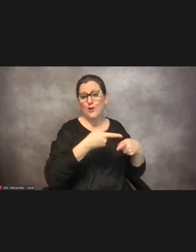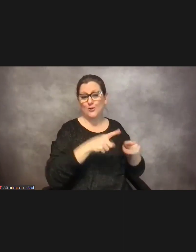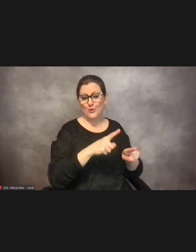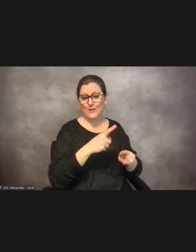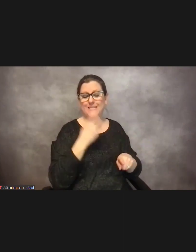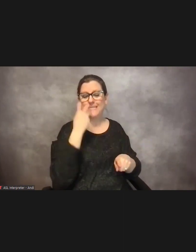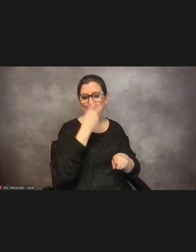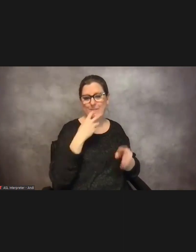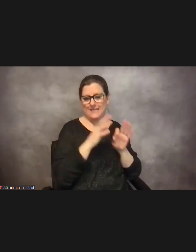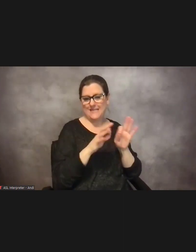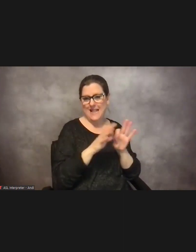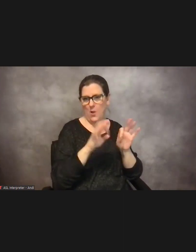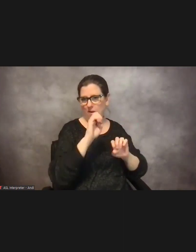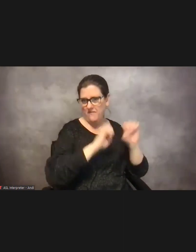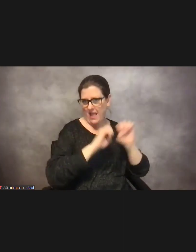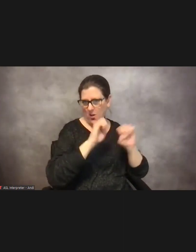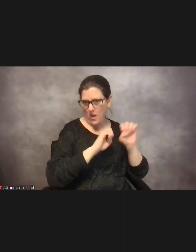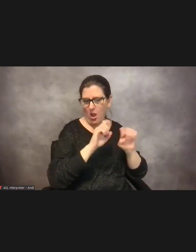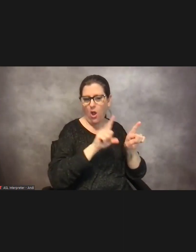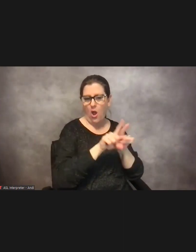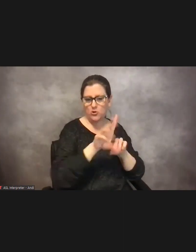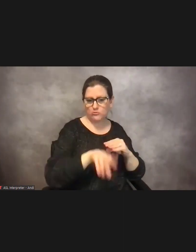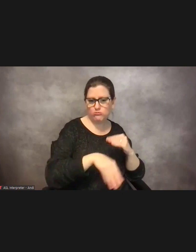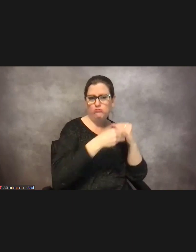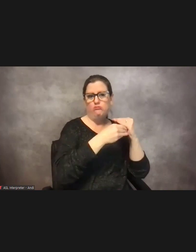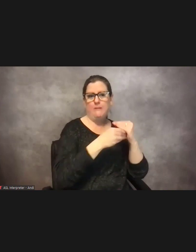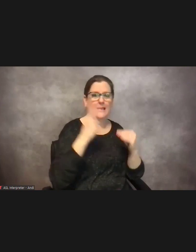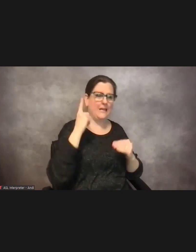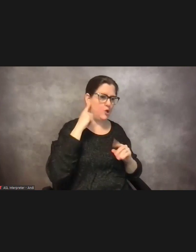of care during a speech and language evaluation, that a hearing